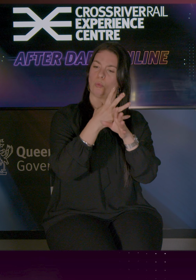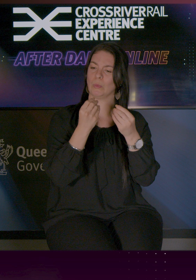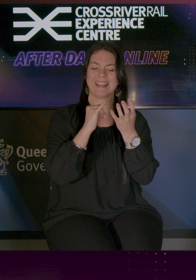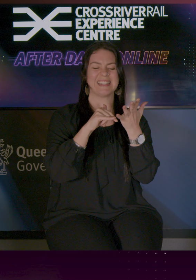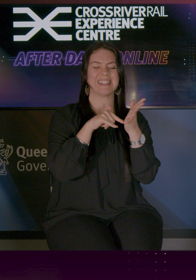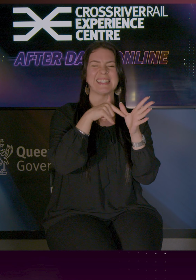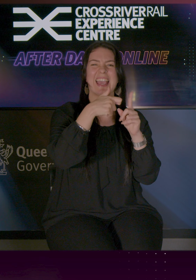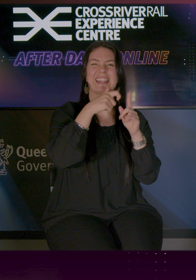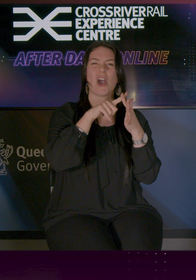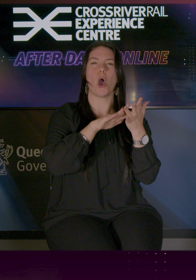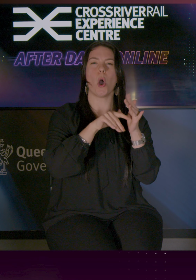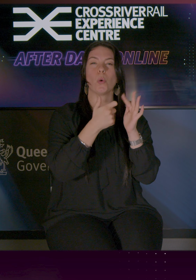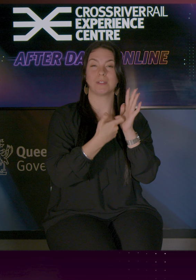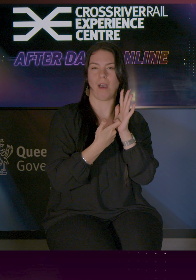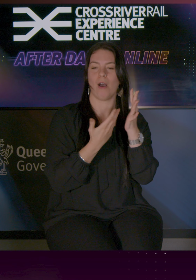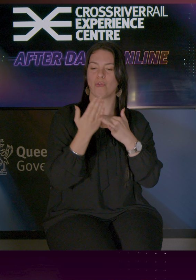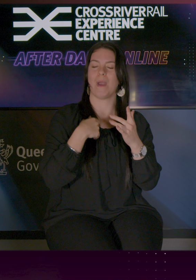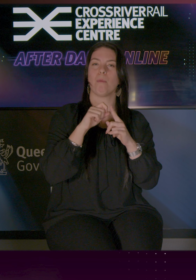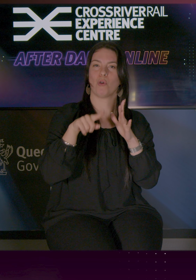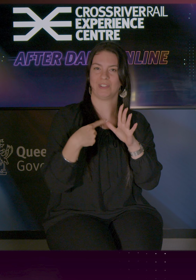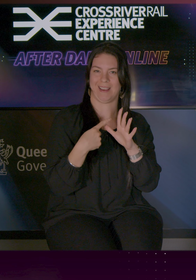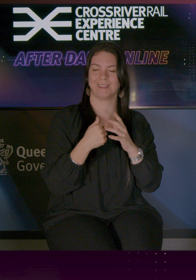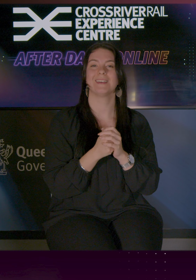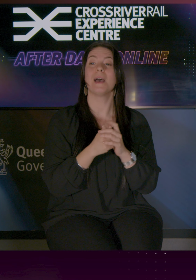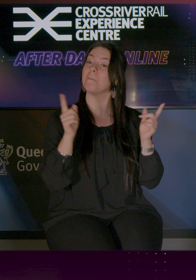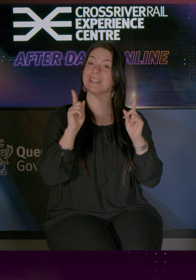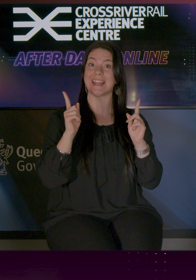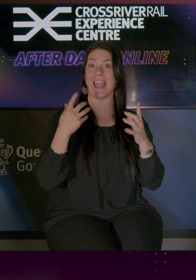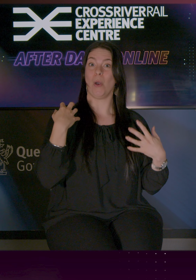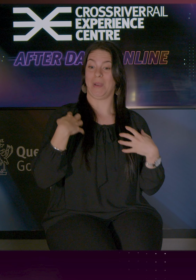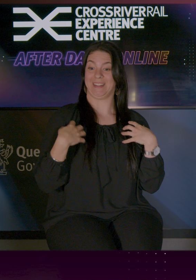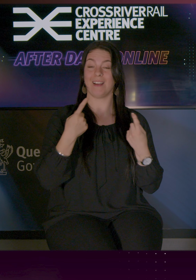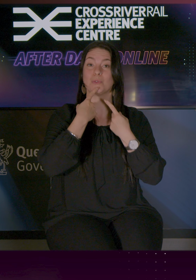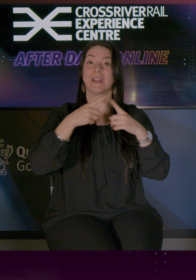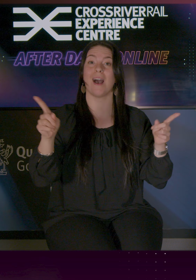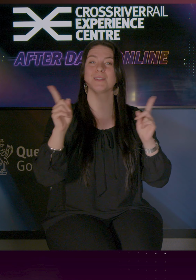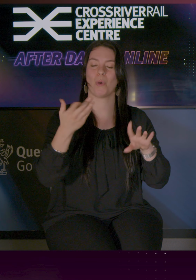we are excited to announce that we will be launching new auslan translated pages on our